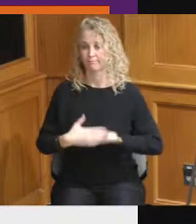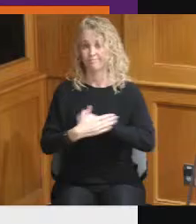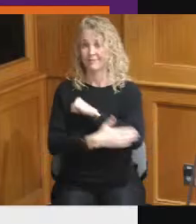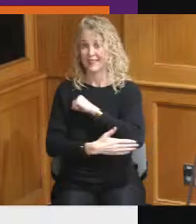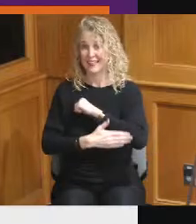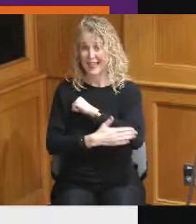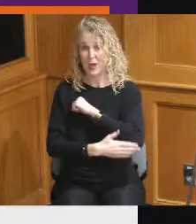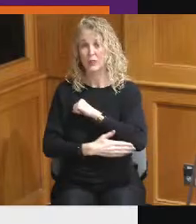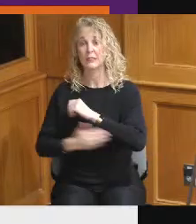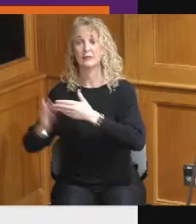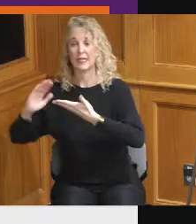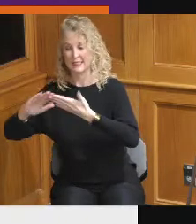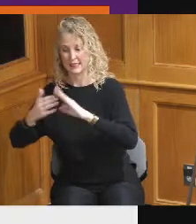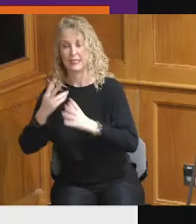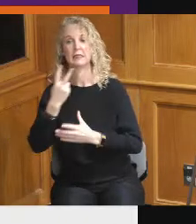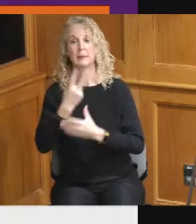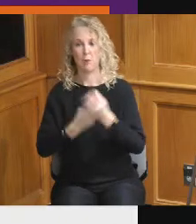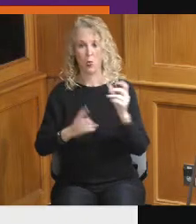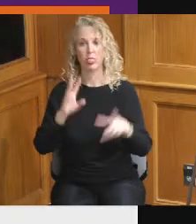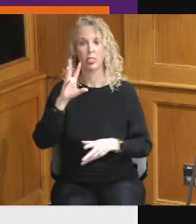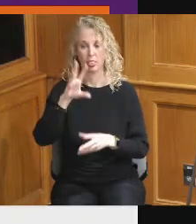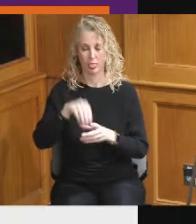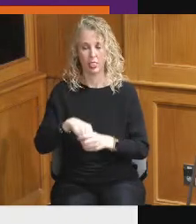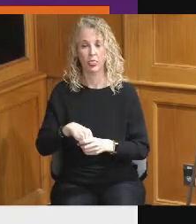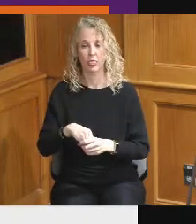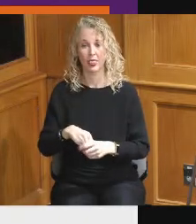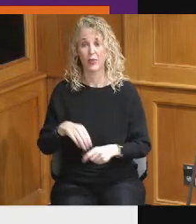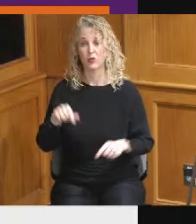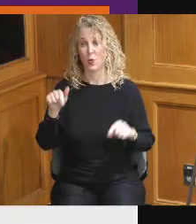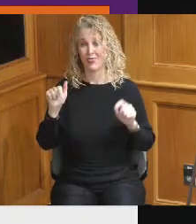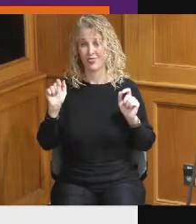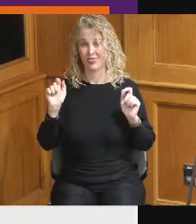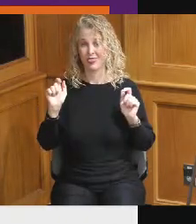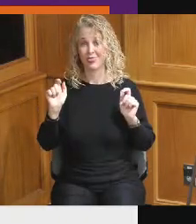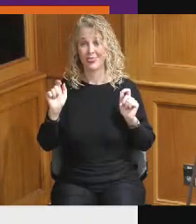the city were part of that press release so this is an excerpt from that larger piece just so you